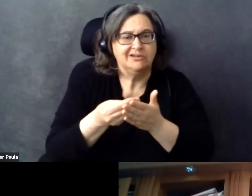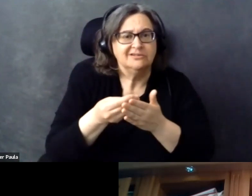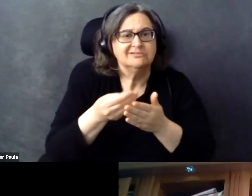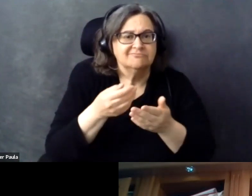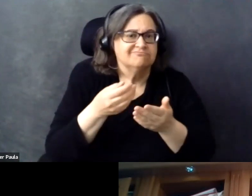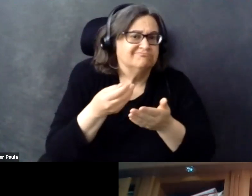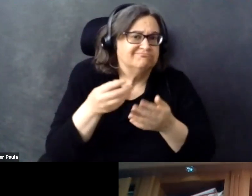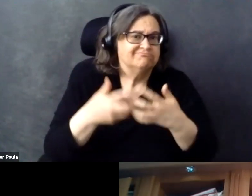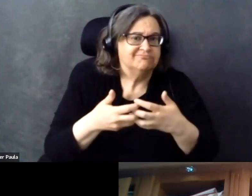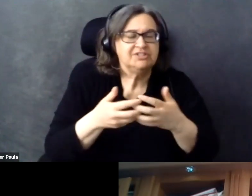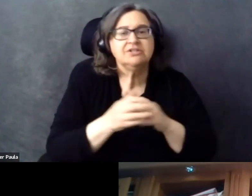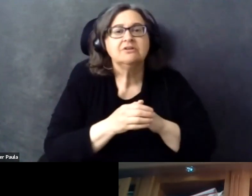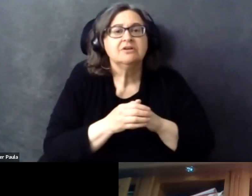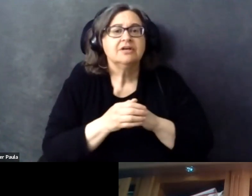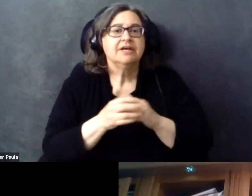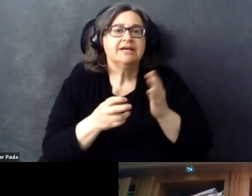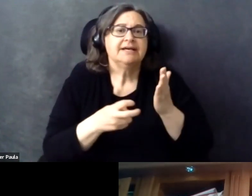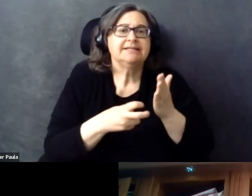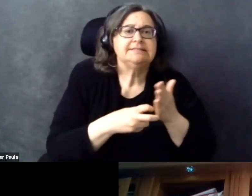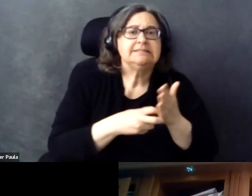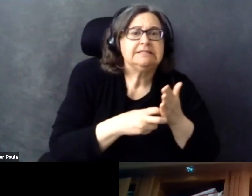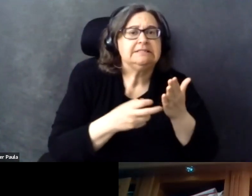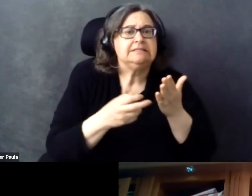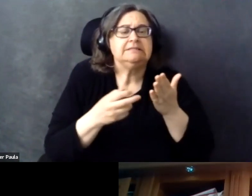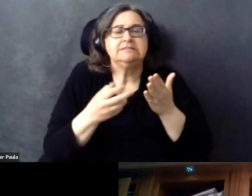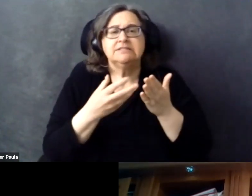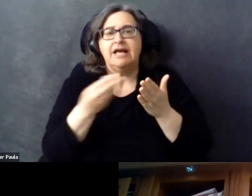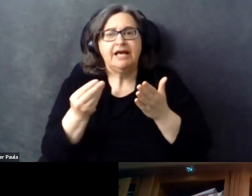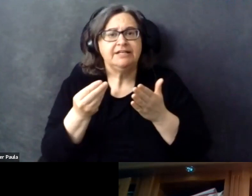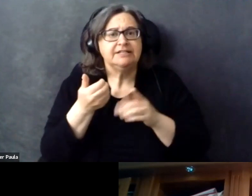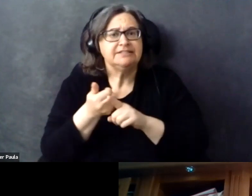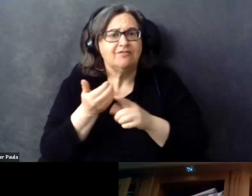in the directive including ATMs, for example,